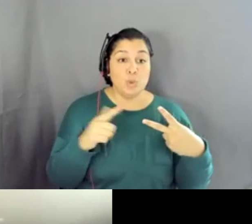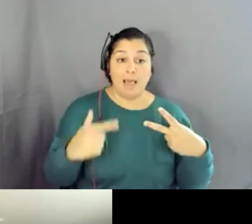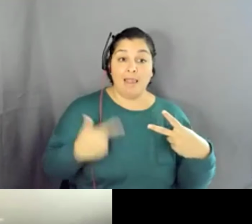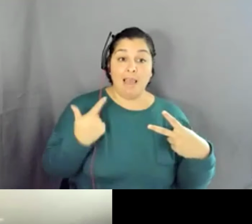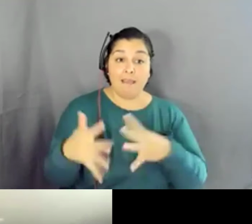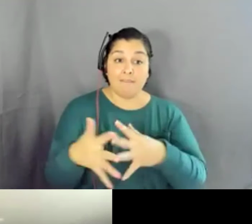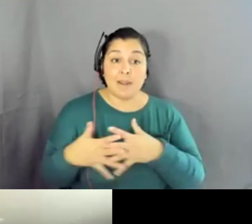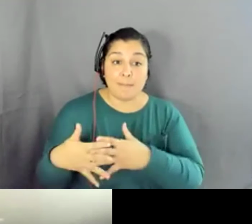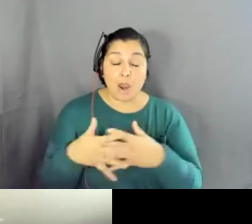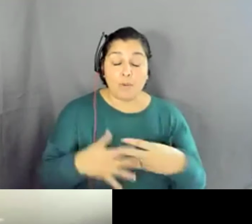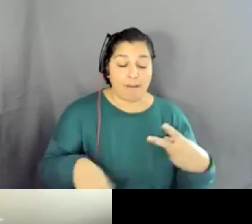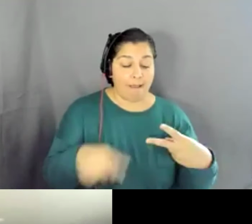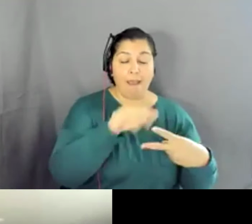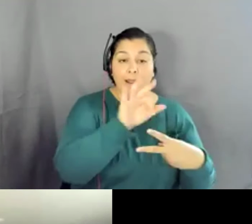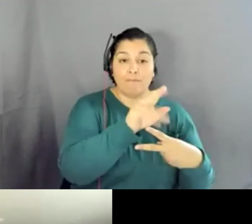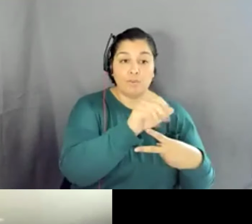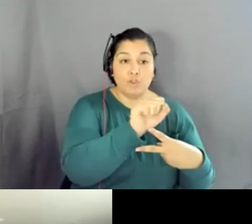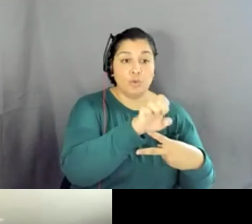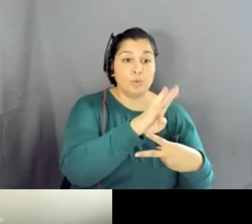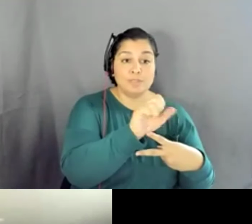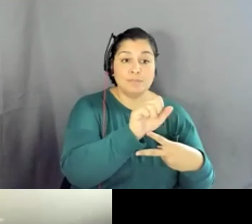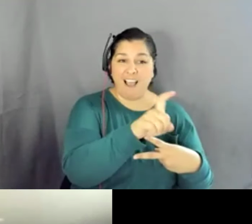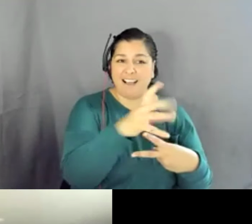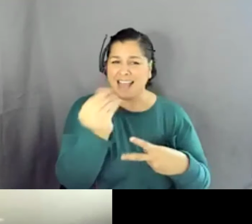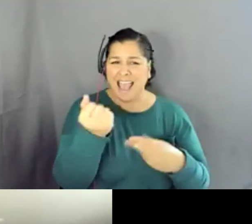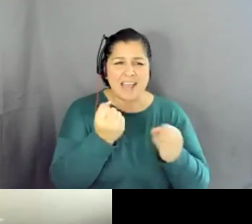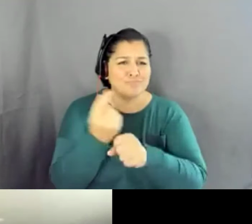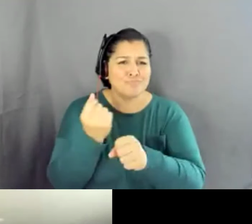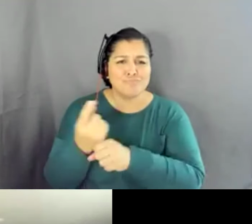along with year round programming and events, residencies and workshops.